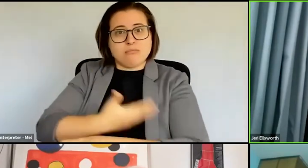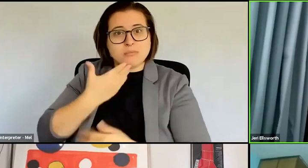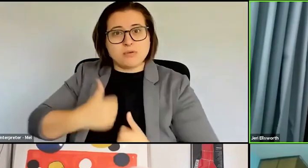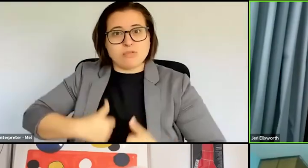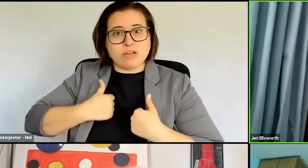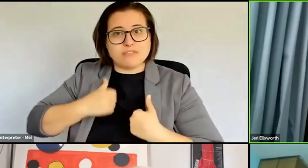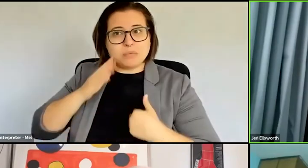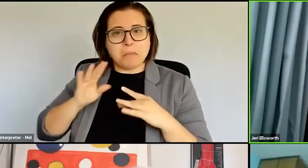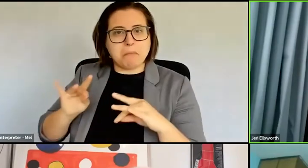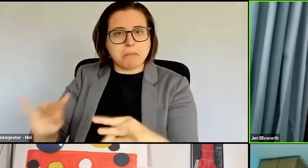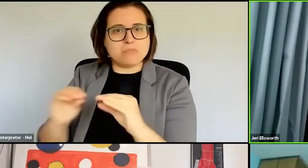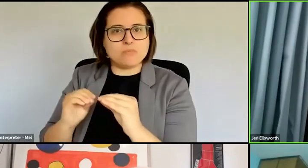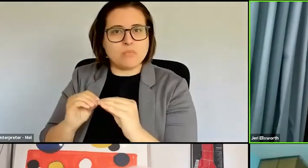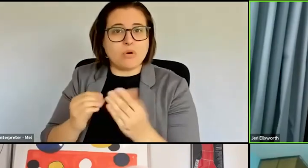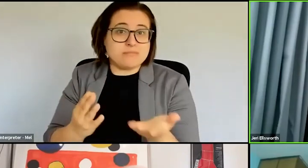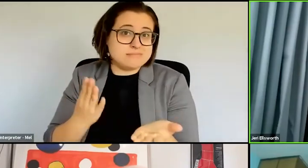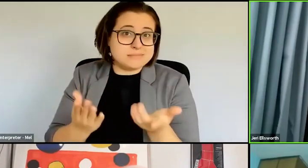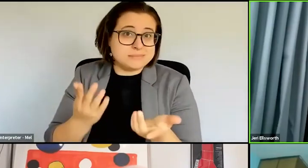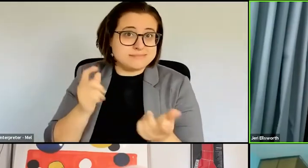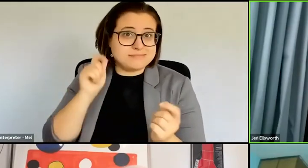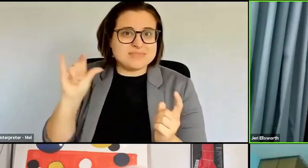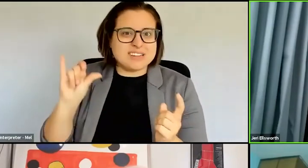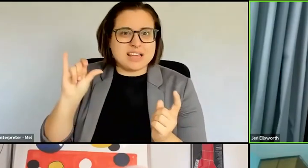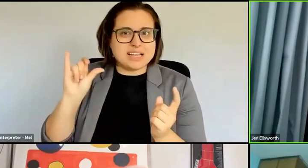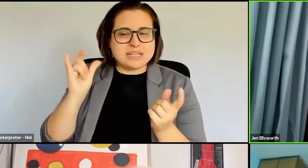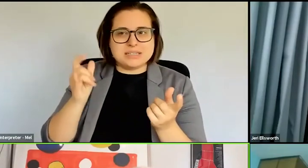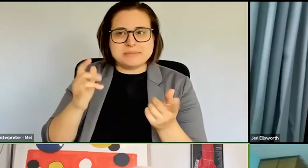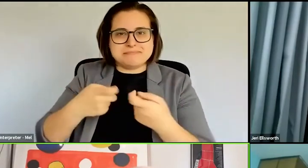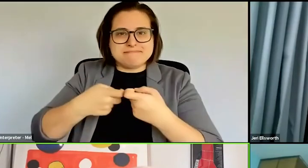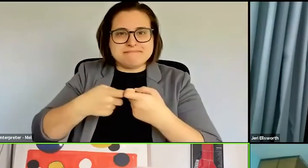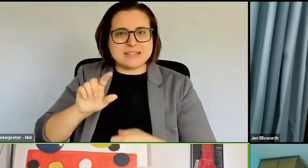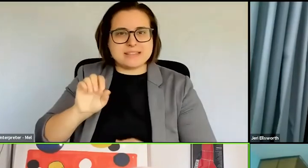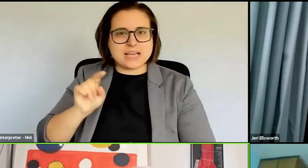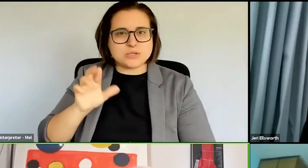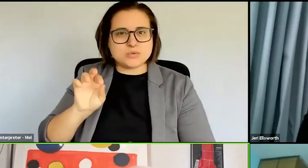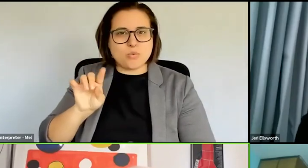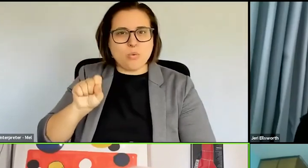so we might be surprised, like sticking electrodes in our brain we may well before we even imagine